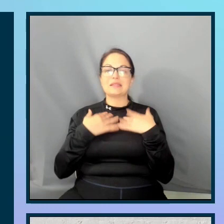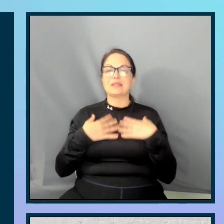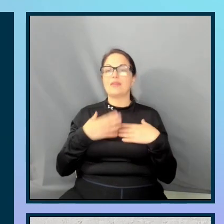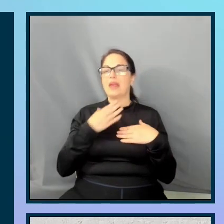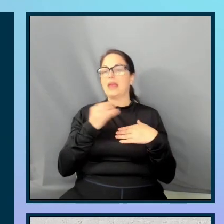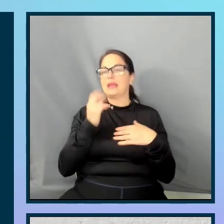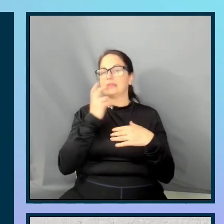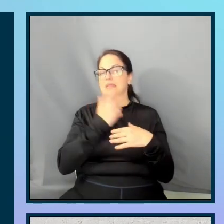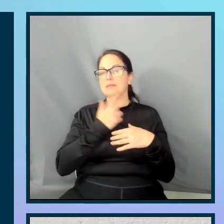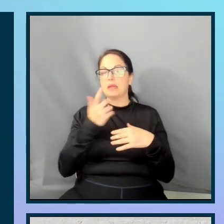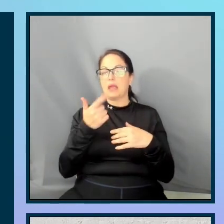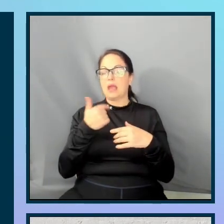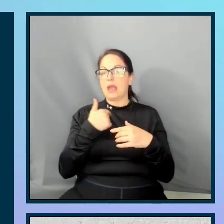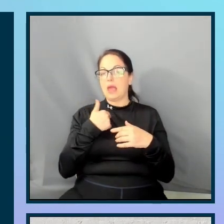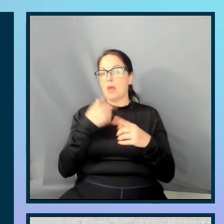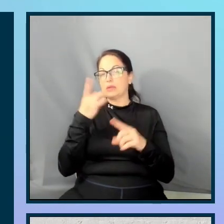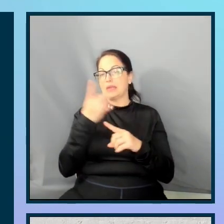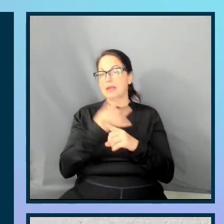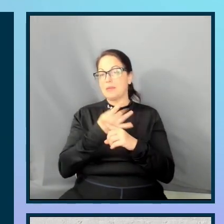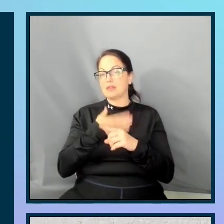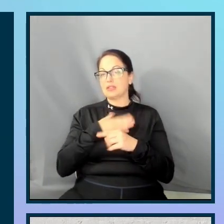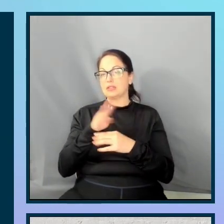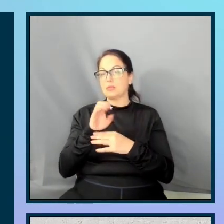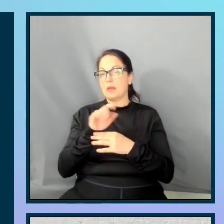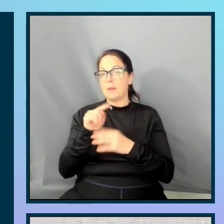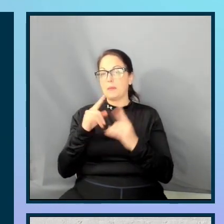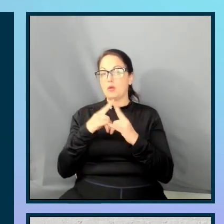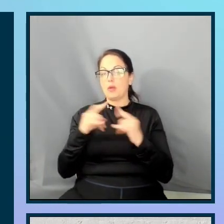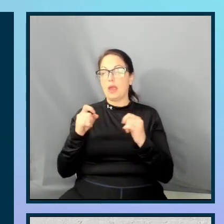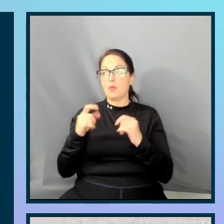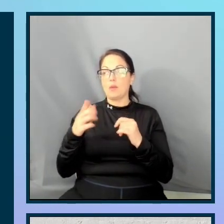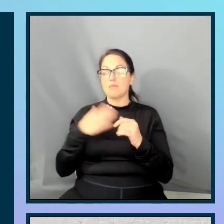I was eight months into my bootcamp when a close friend developed a disability.